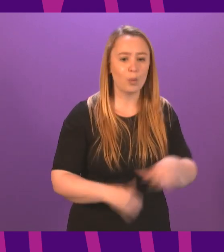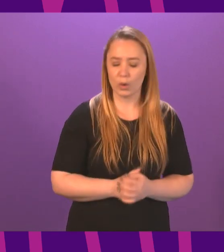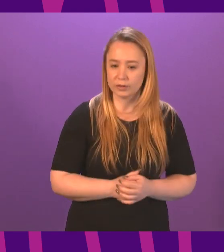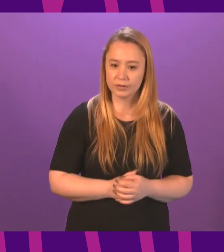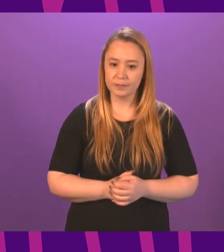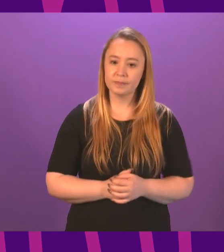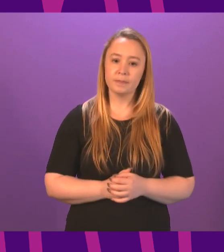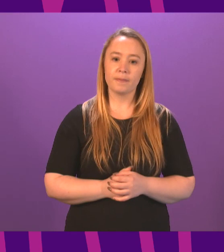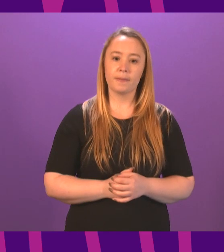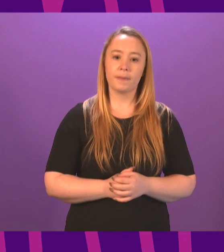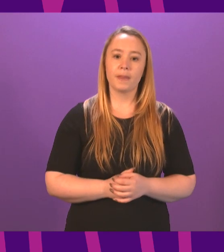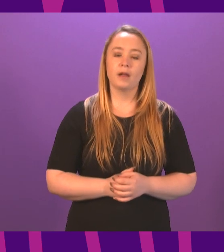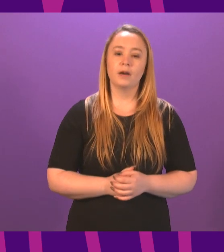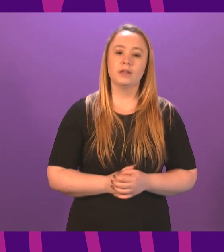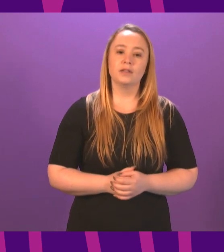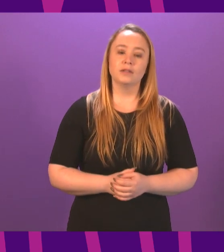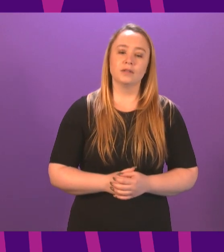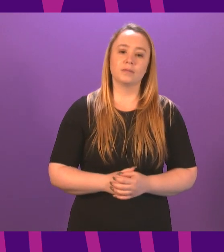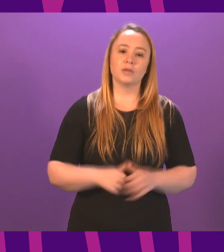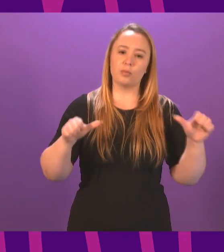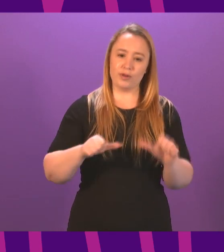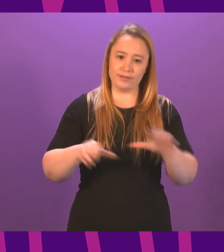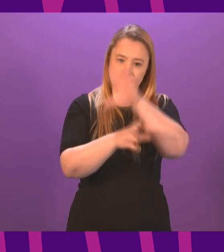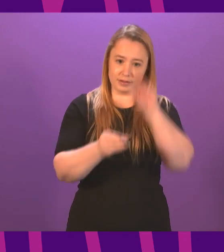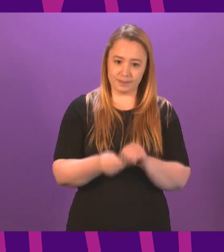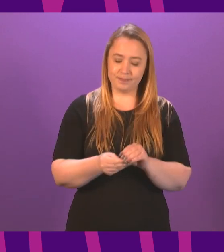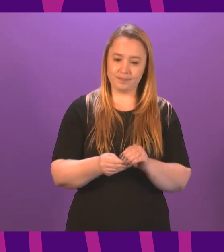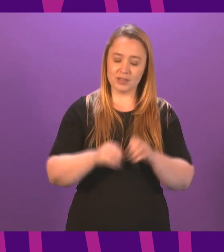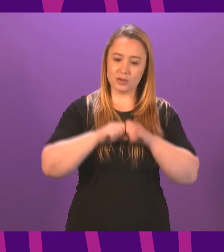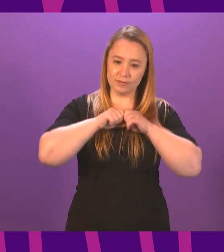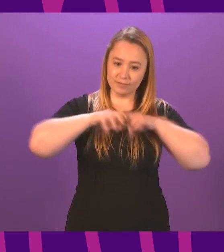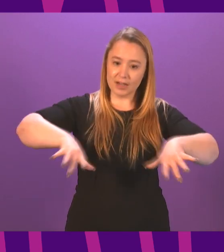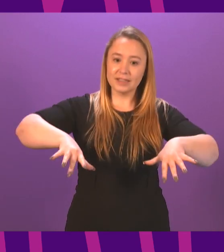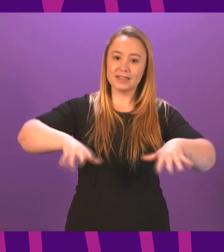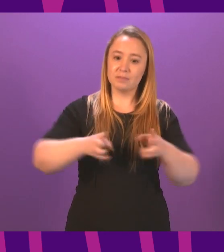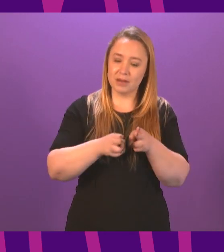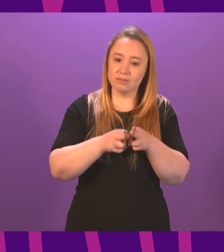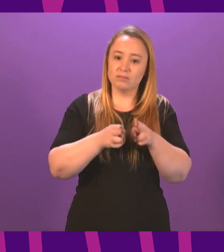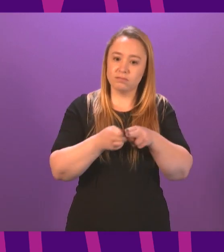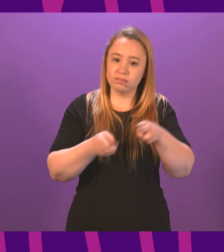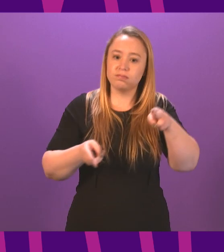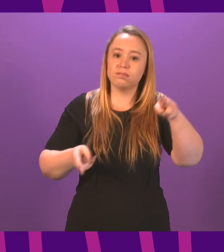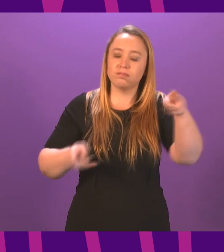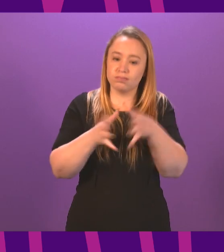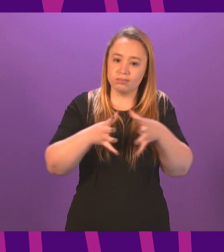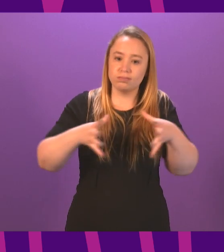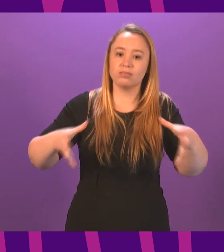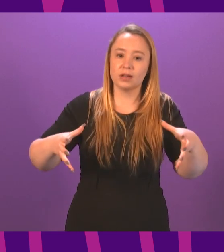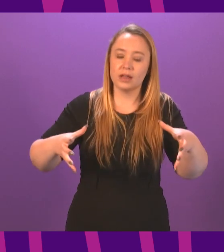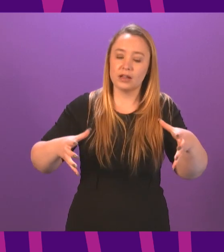“levels of the virus have risen and people living in those areas are not able to travel beyond their” local